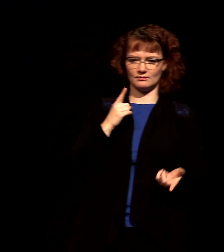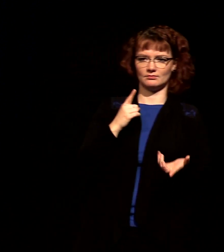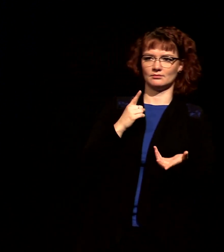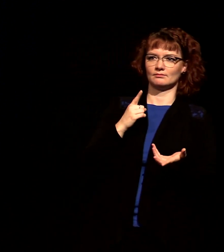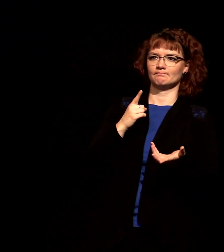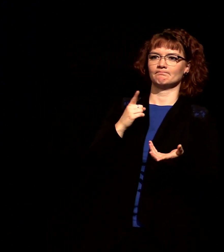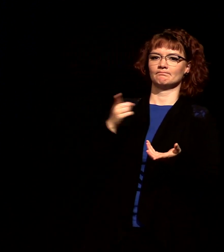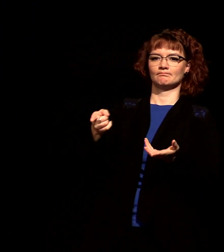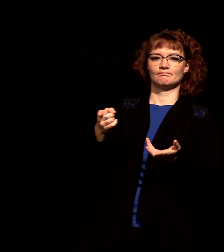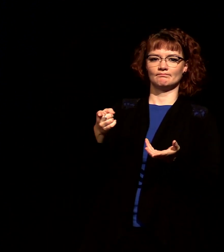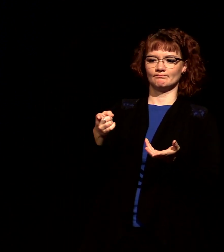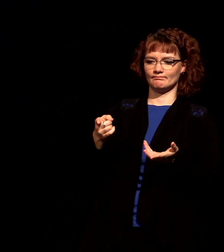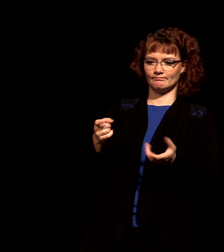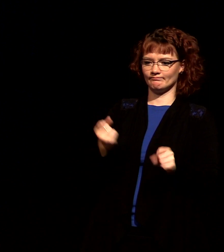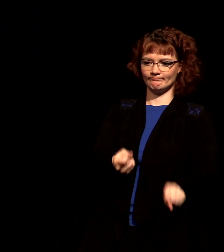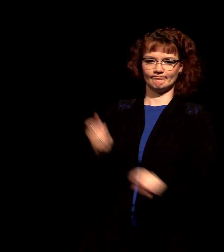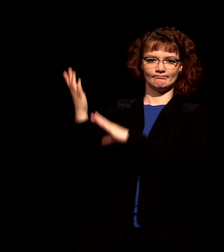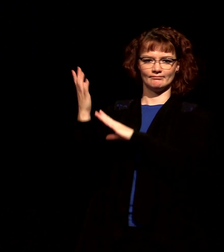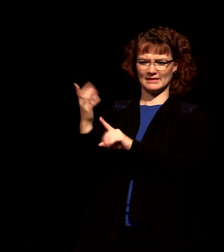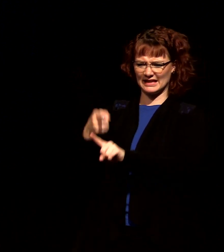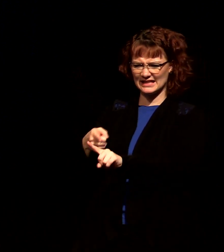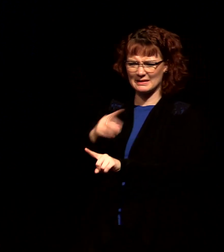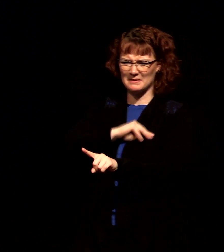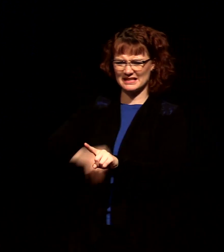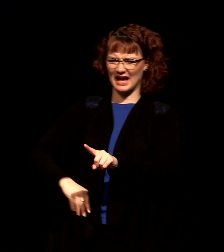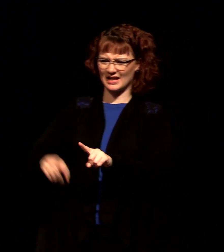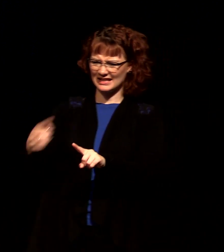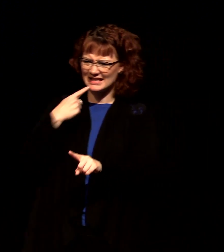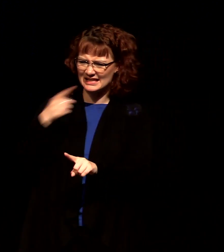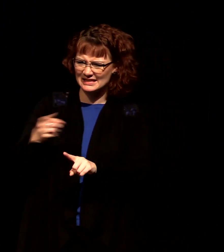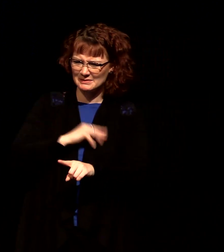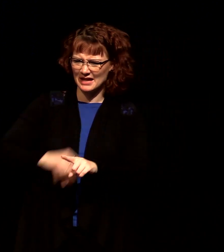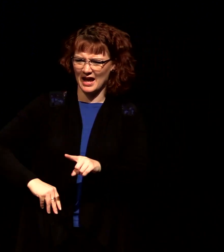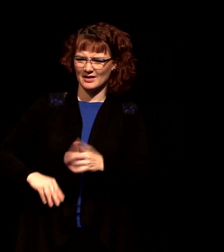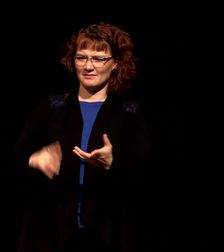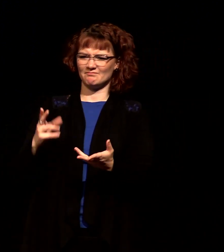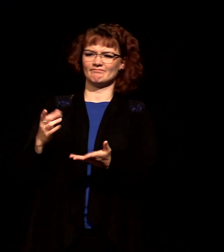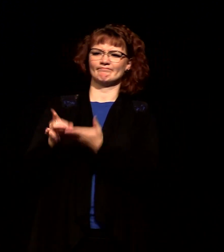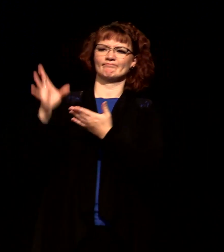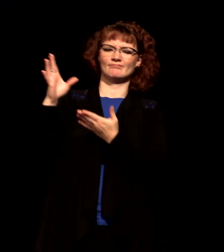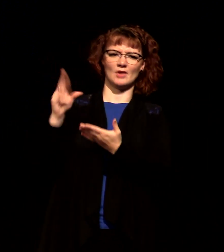claimed to be Messiah. But all they did and they mocked him,